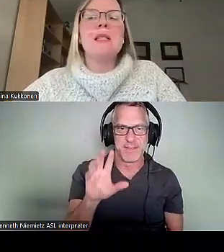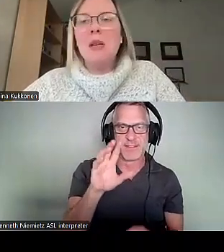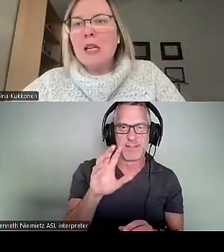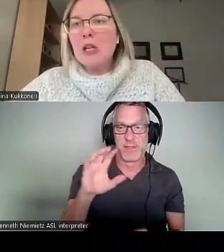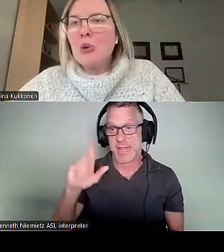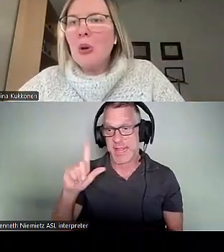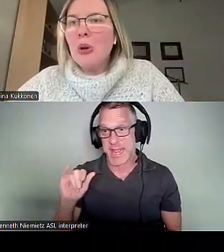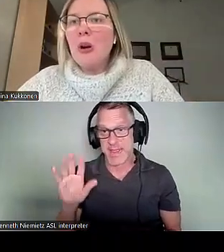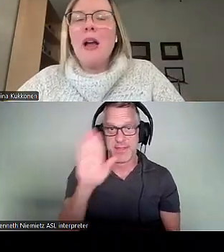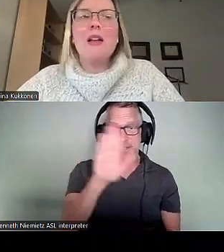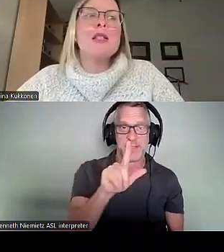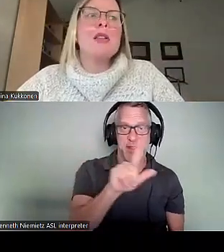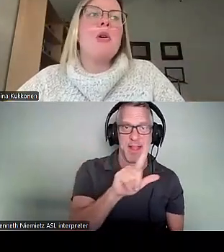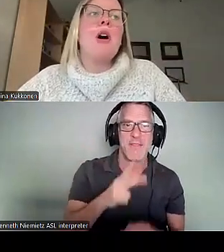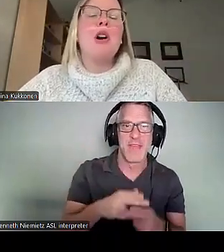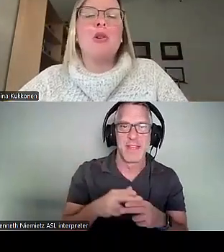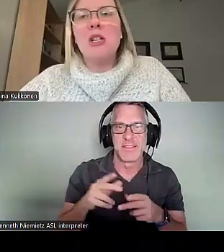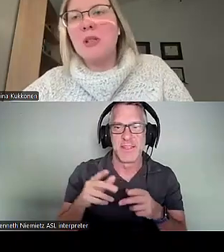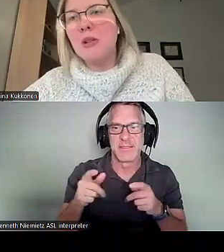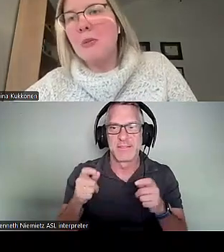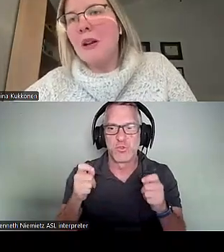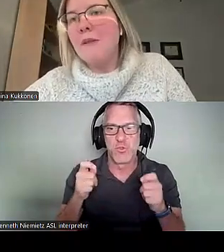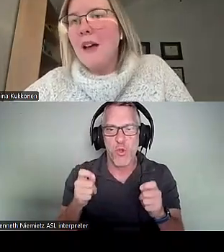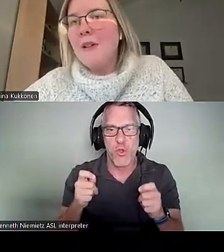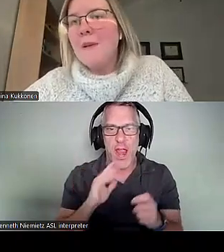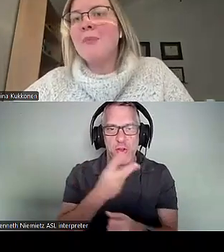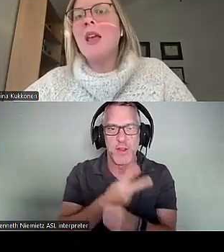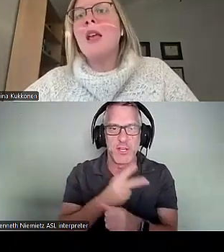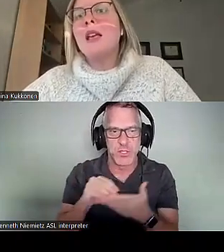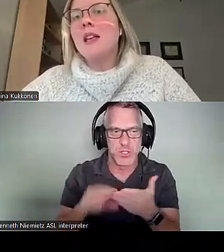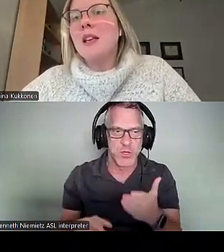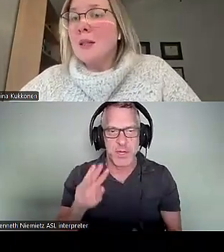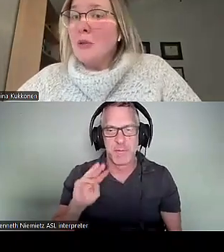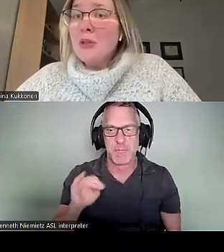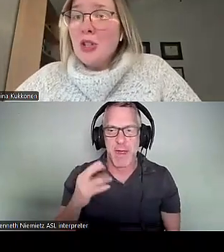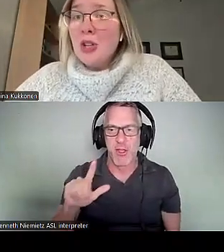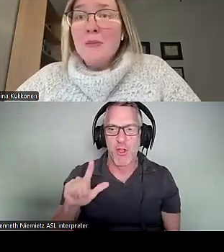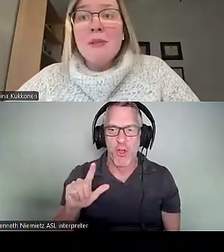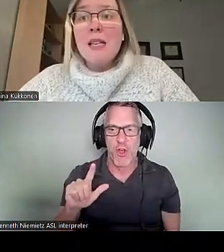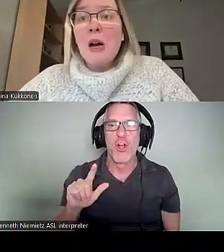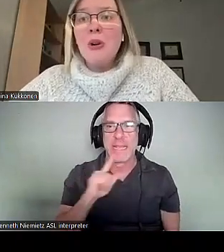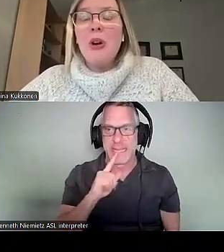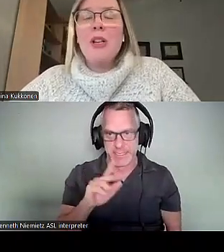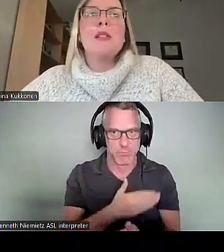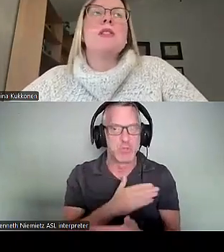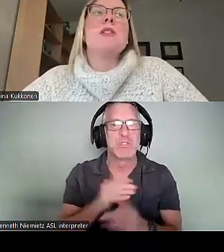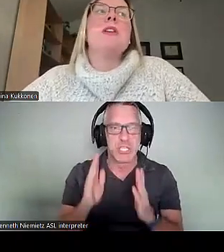a MIDI controller. And so our graduate student, Michael Flavin, he is a musician sound artist. So